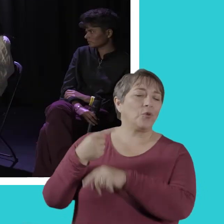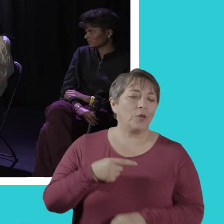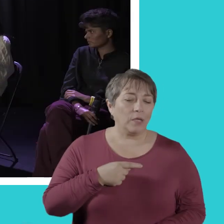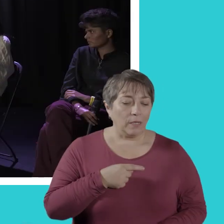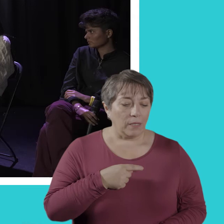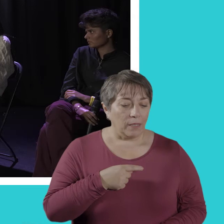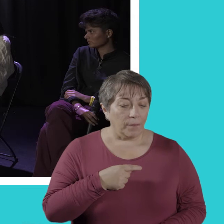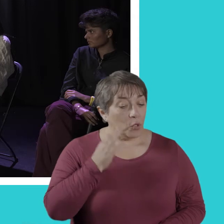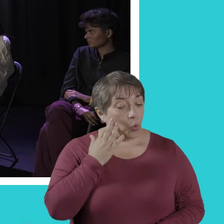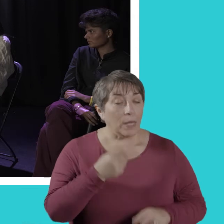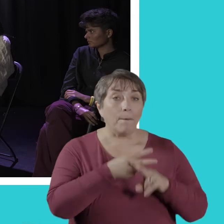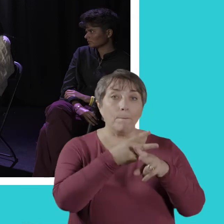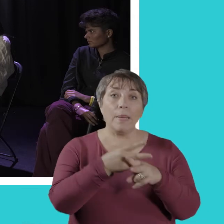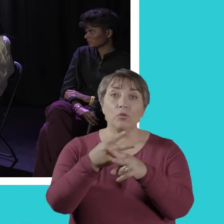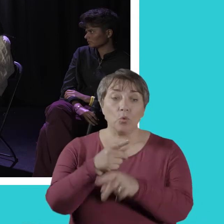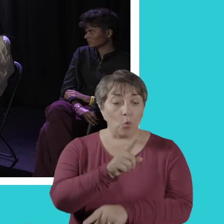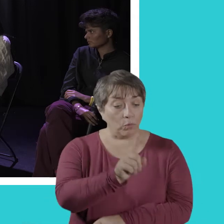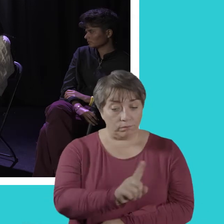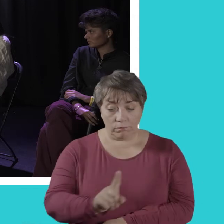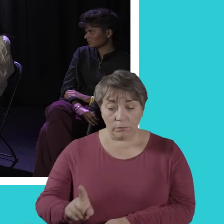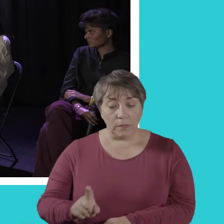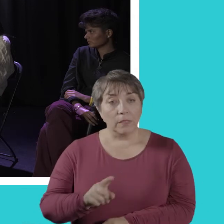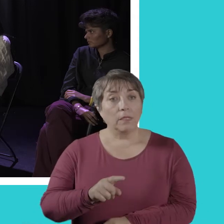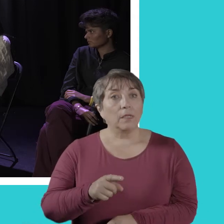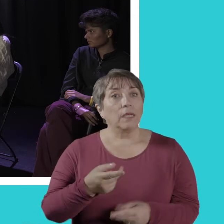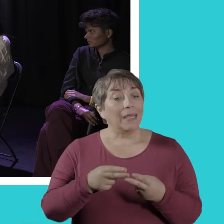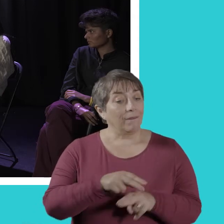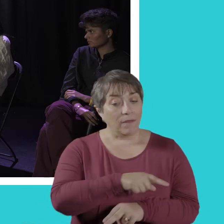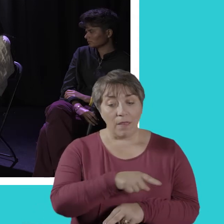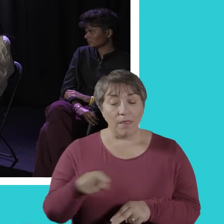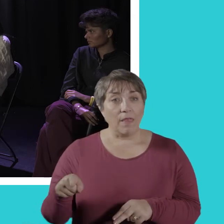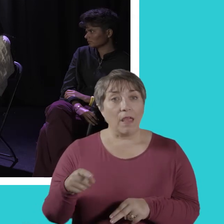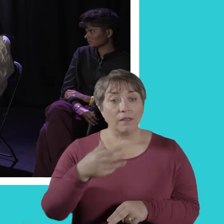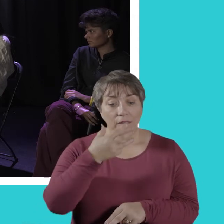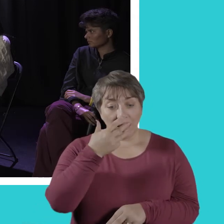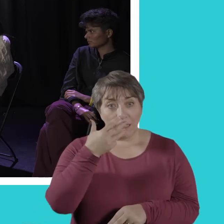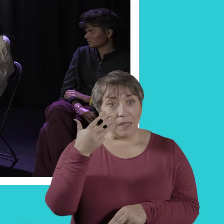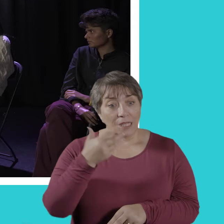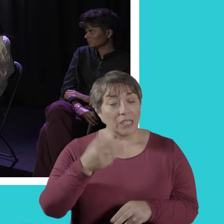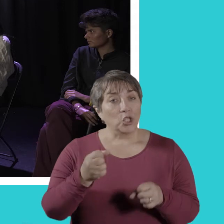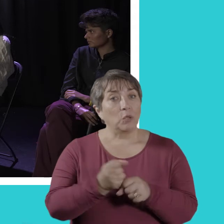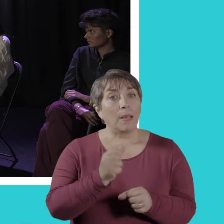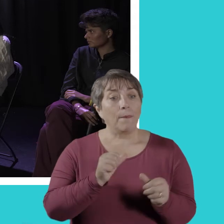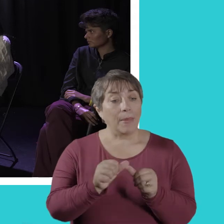mentee sorry and believe it. If my mentees aren't 19 and doing better than I am I failed them.